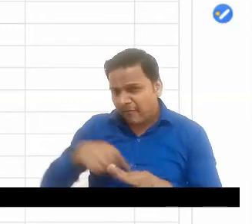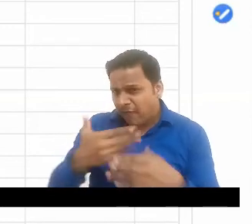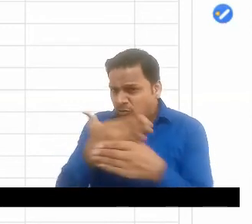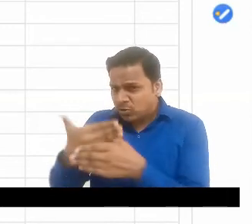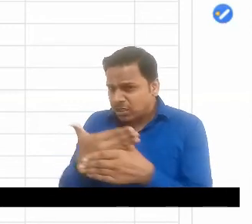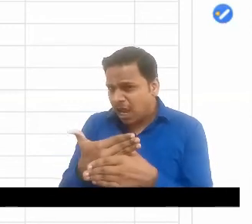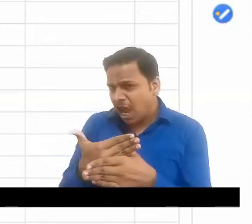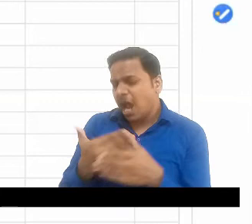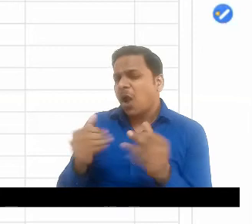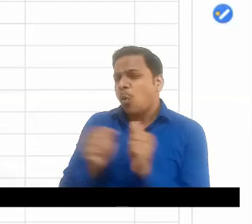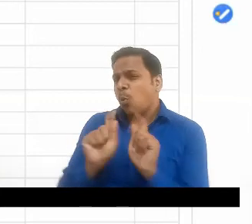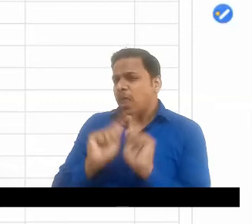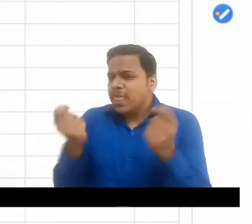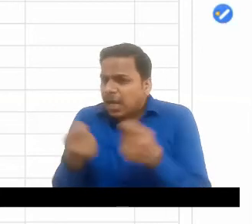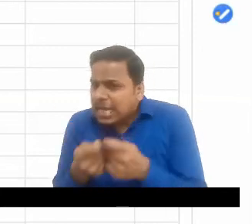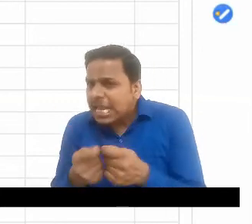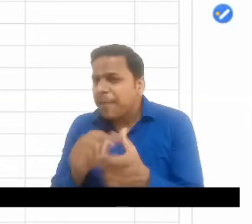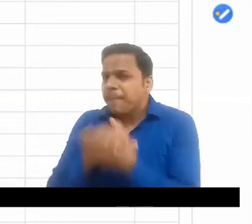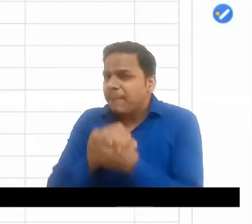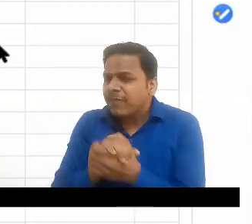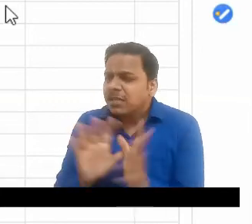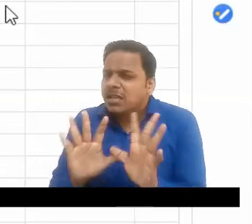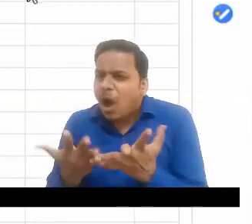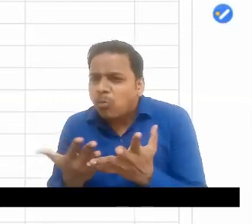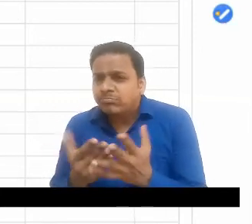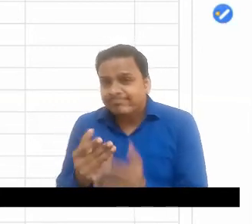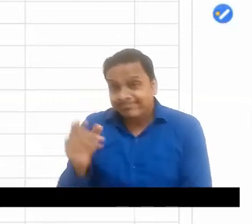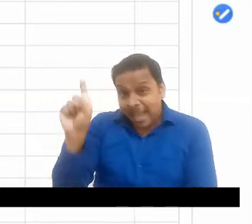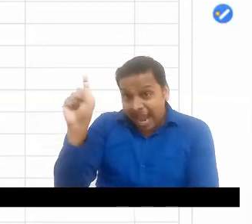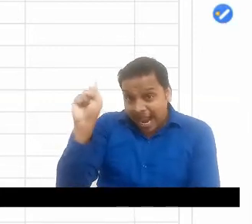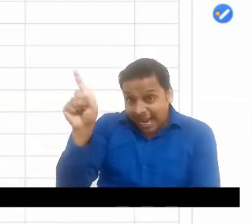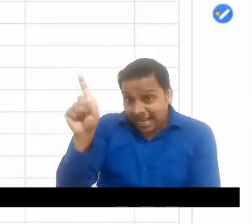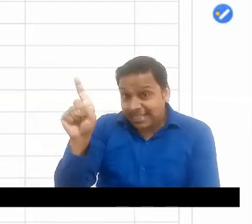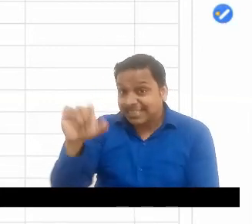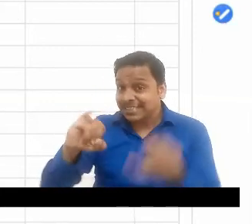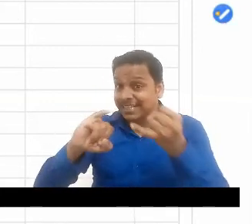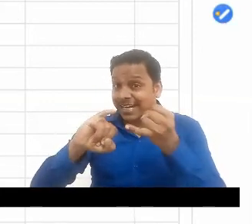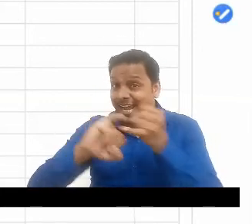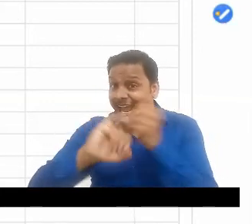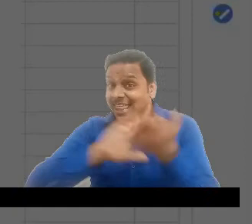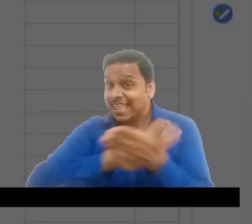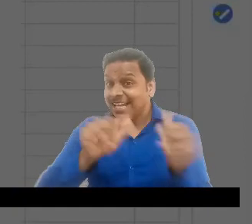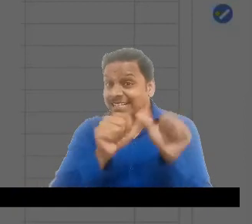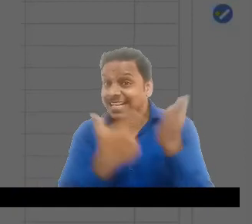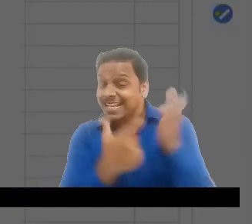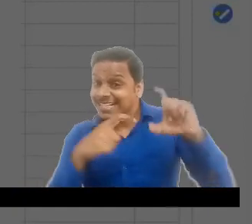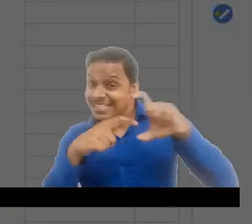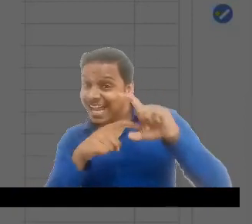to share the sheet to my team or friends, what I have to do is click on Share.